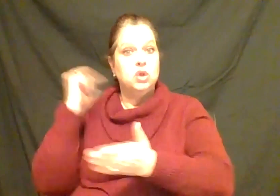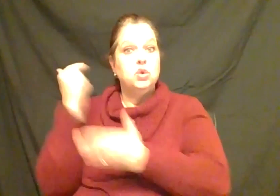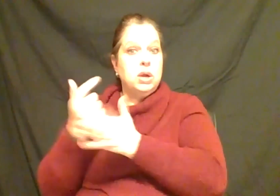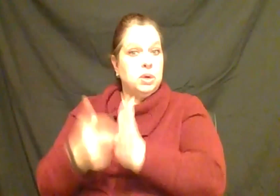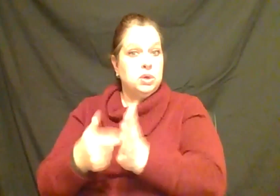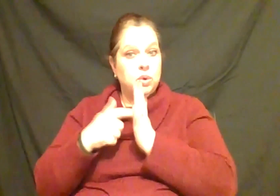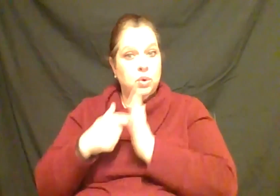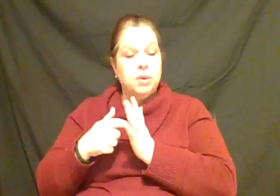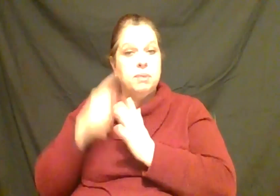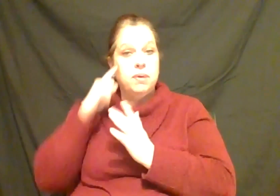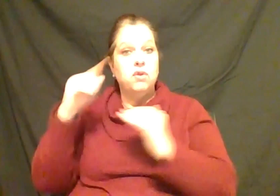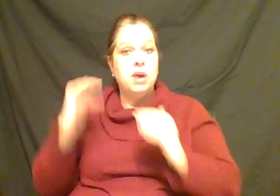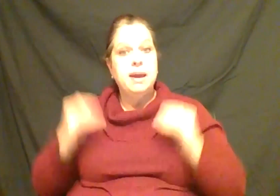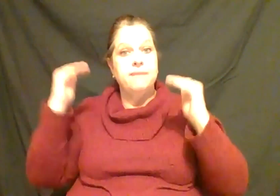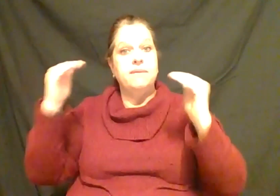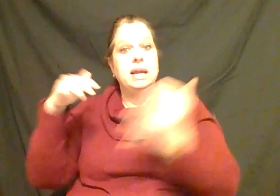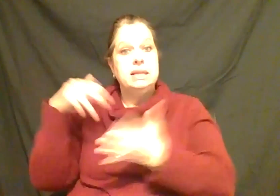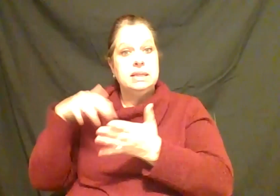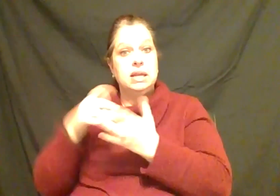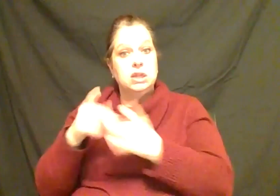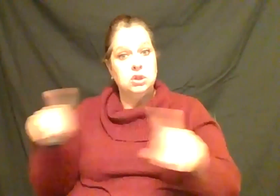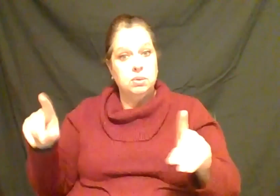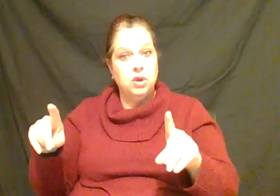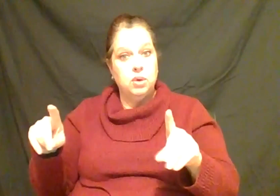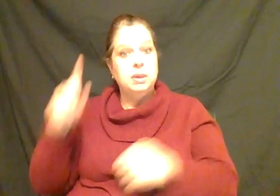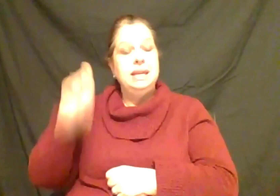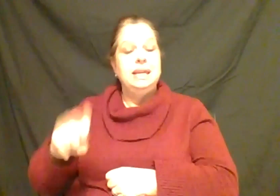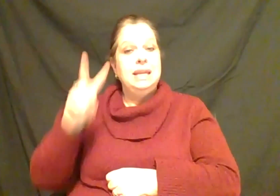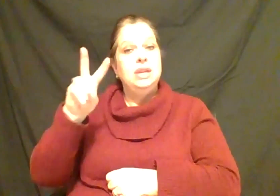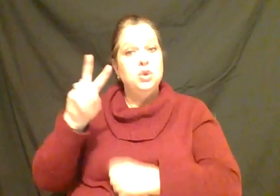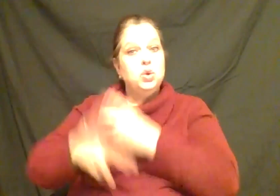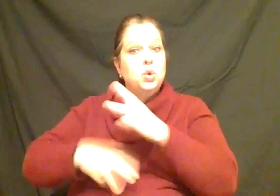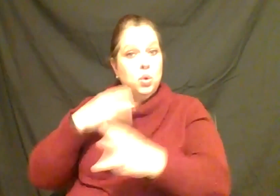for the advanced studies diploma you need two world studies credits and then as a junior you